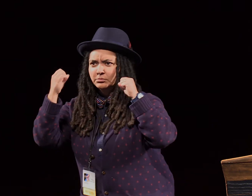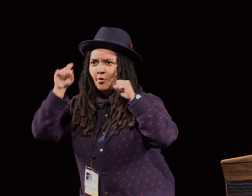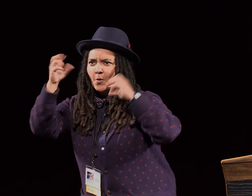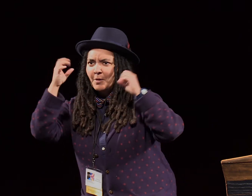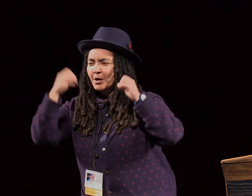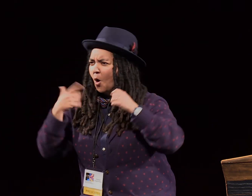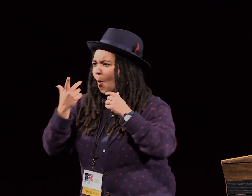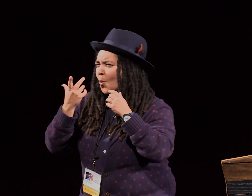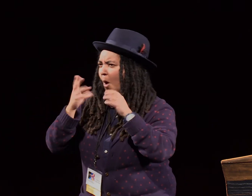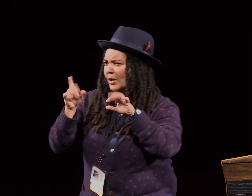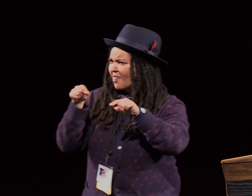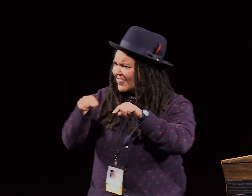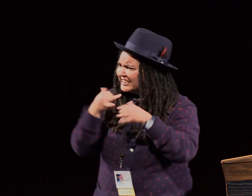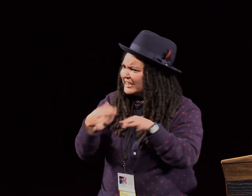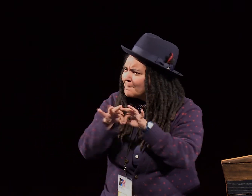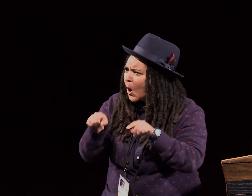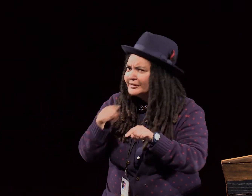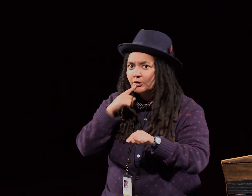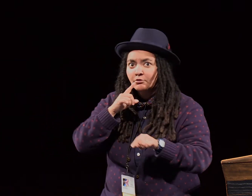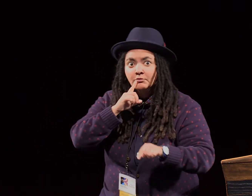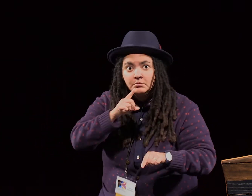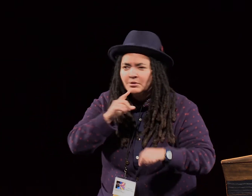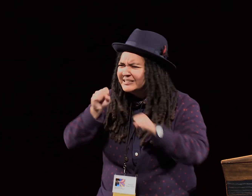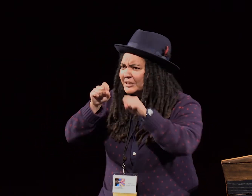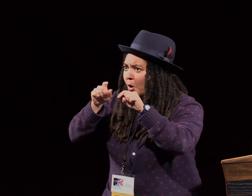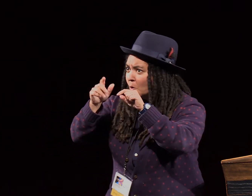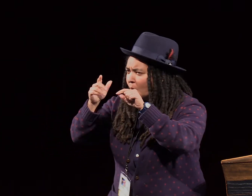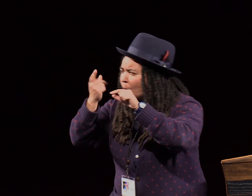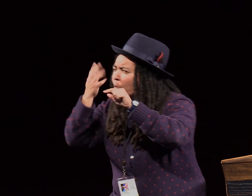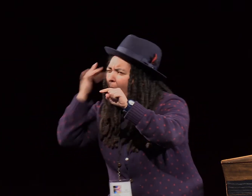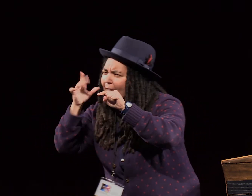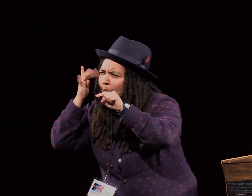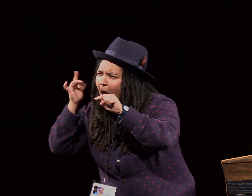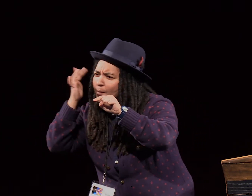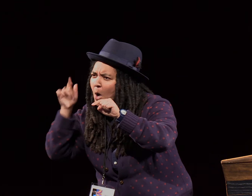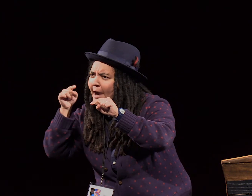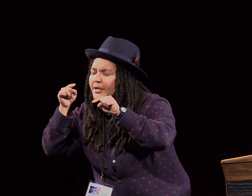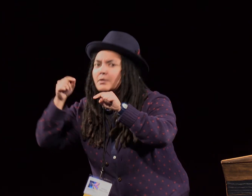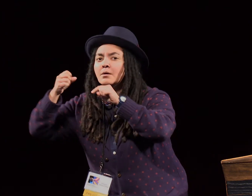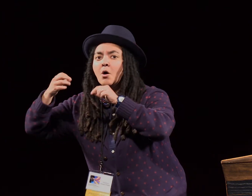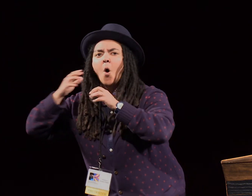And that was it. That's the important part. We wanted people to use their natural sign